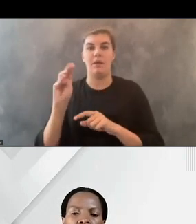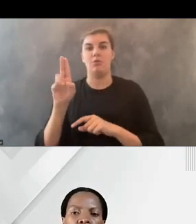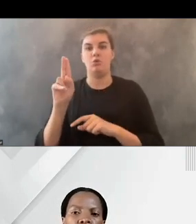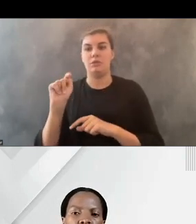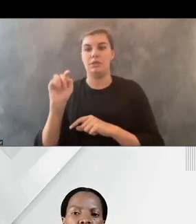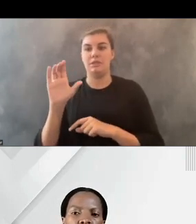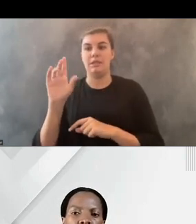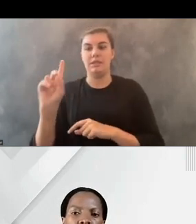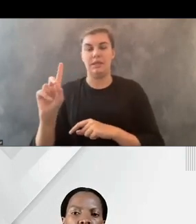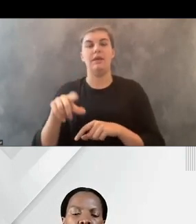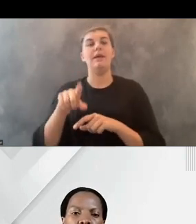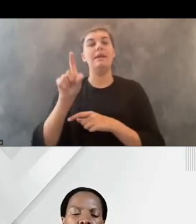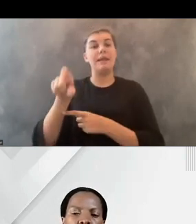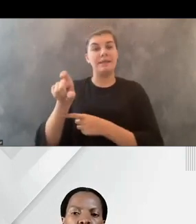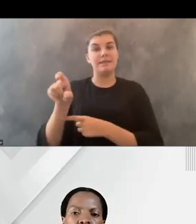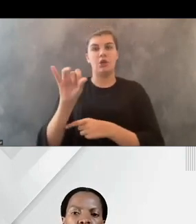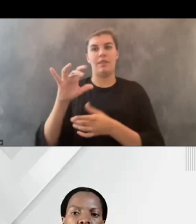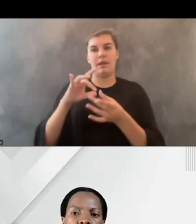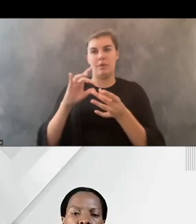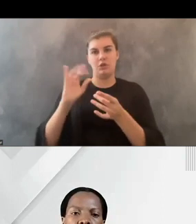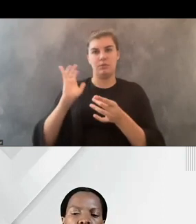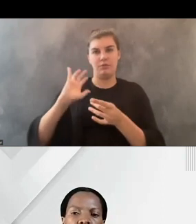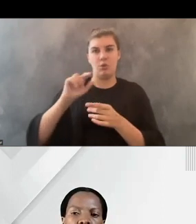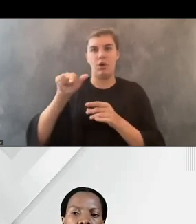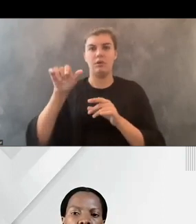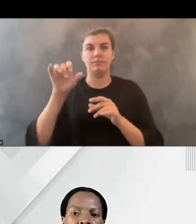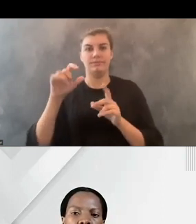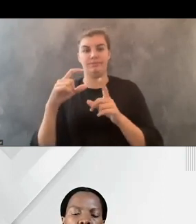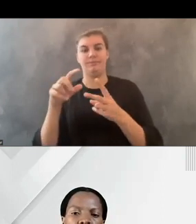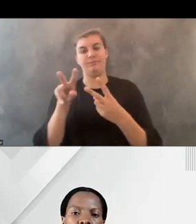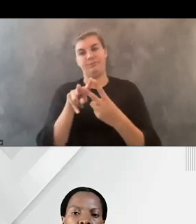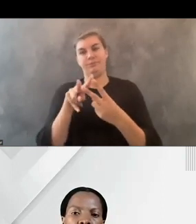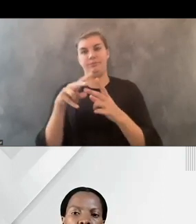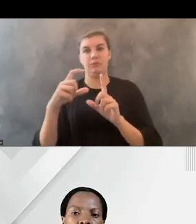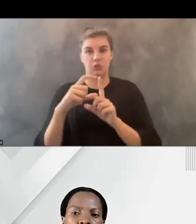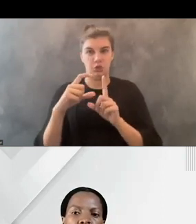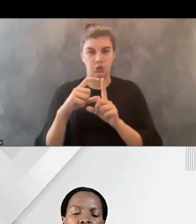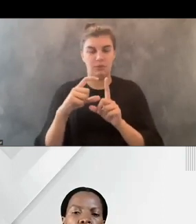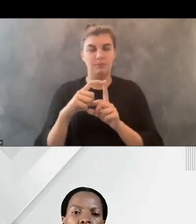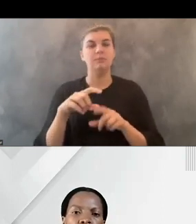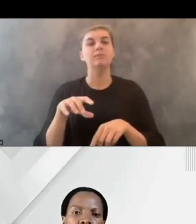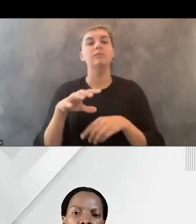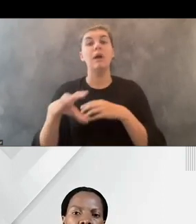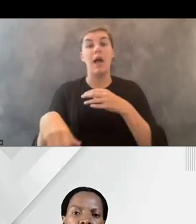It was necessary, like mentioned before, that these terms and others in the final rule texts are added